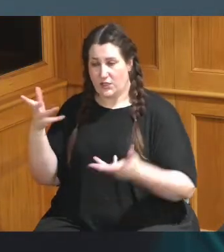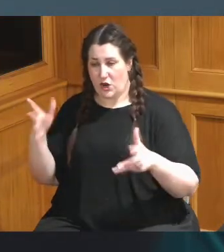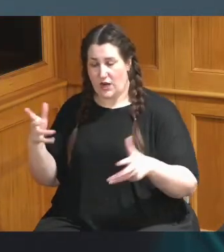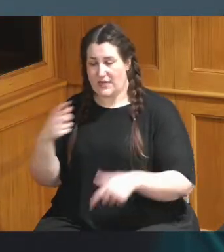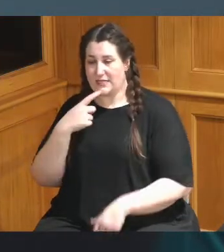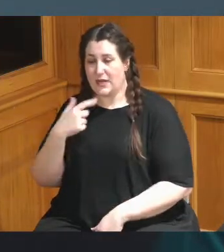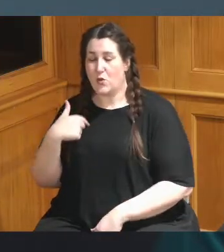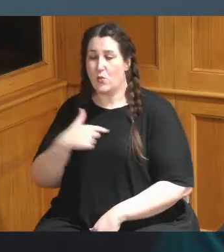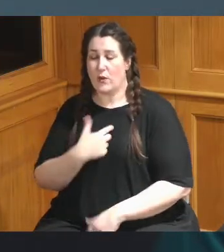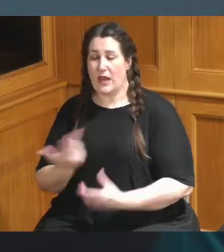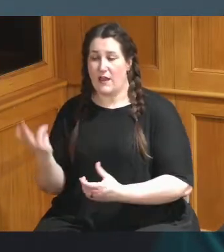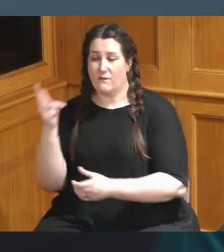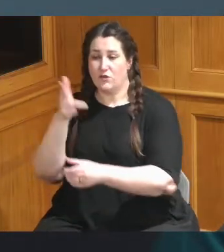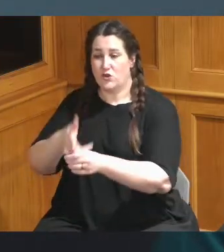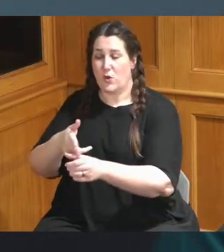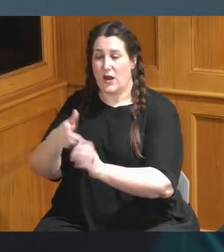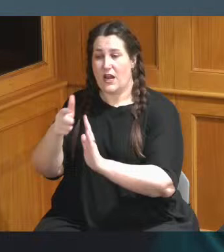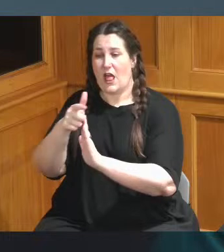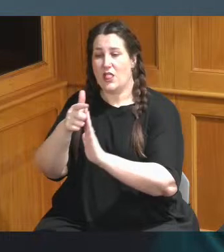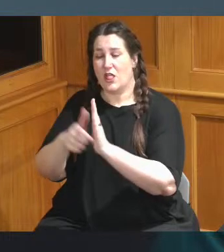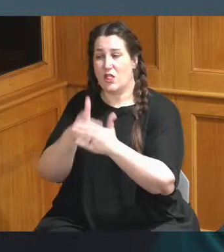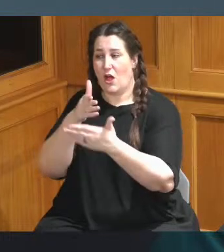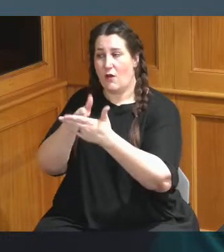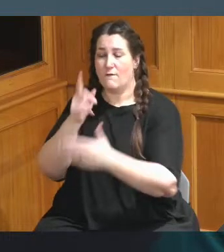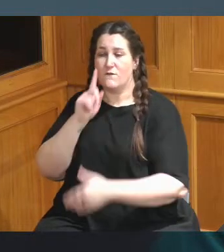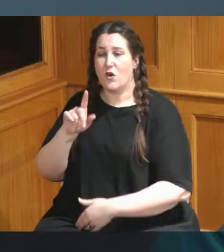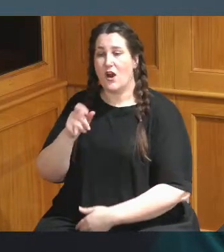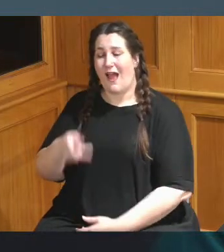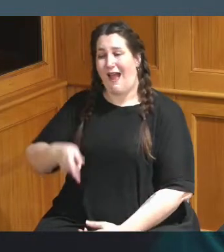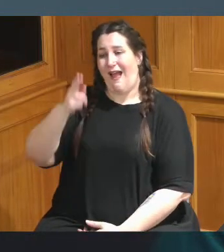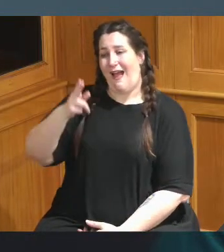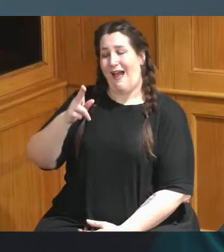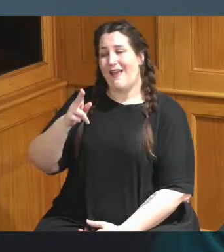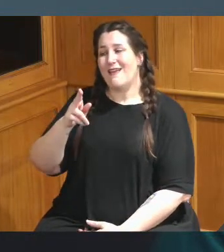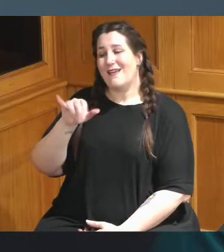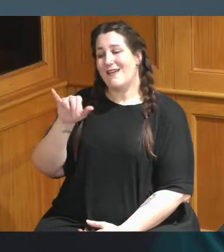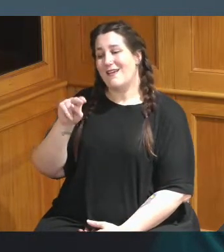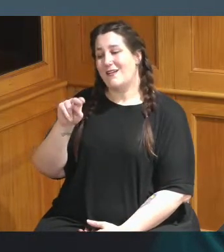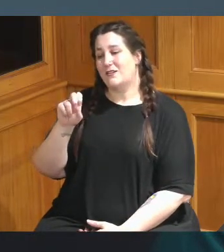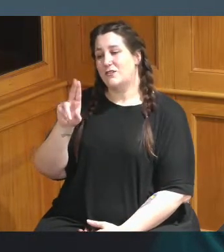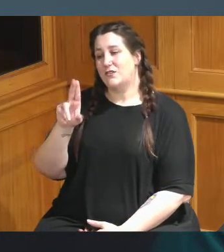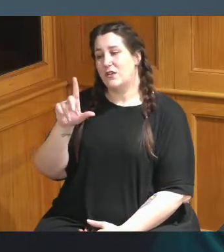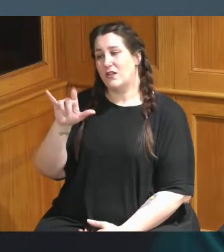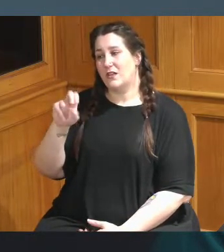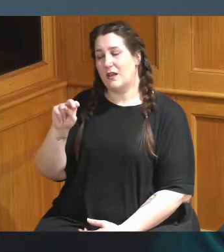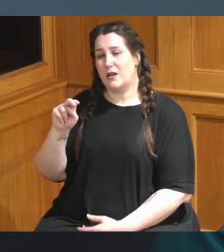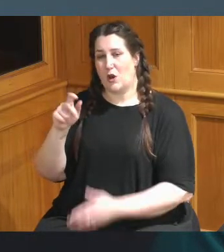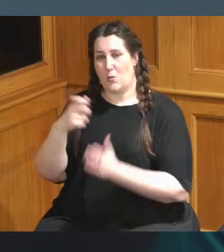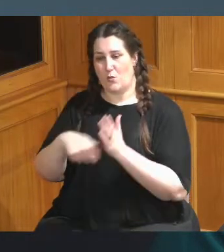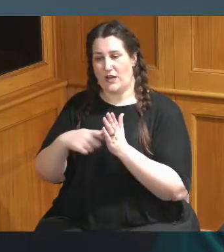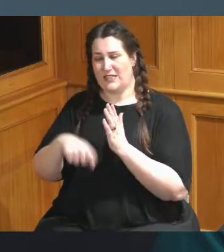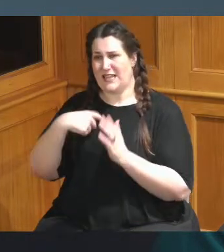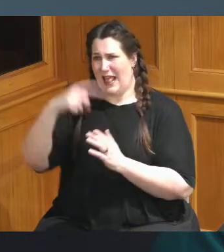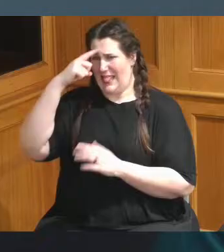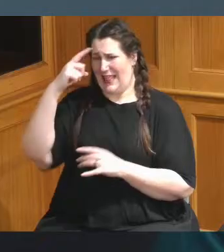have joined the lawsuit on insulin, high insulin prices, and I think it just happened today. So, I